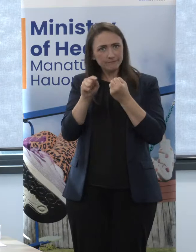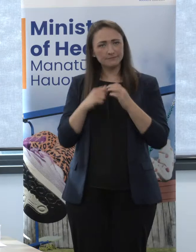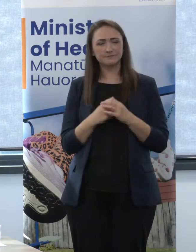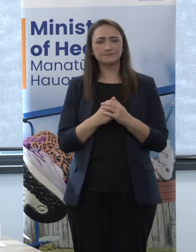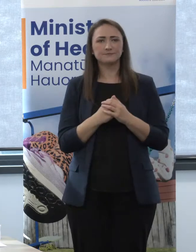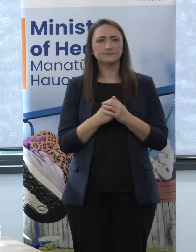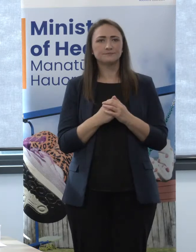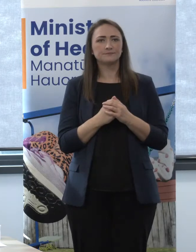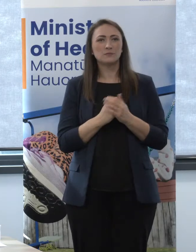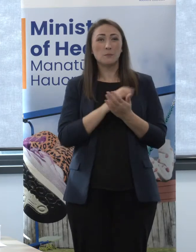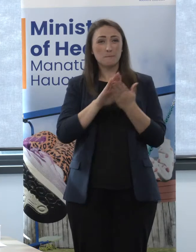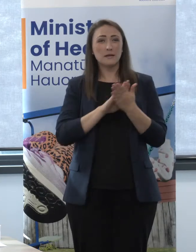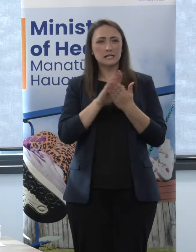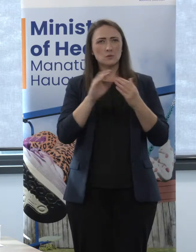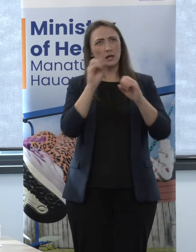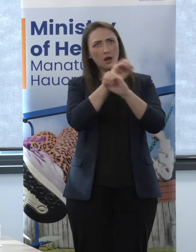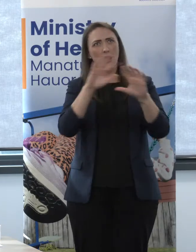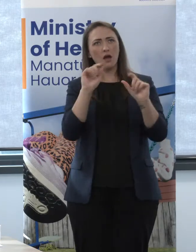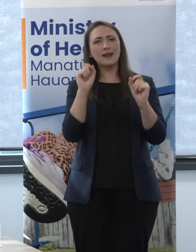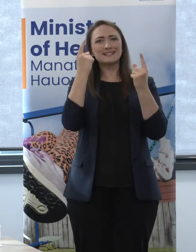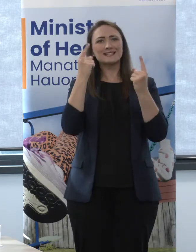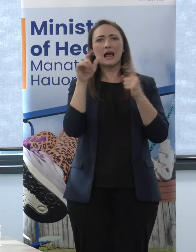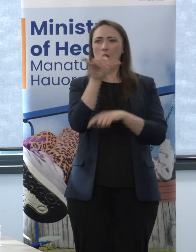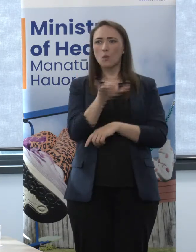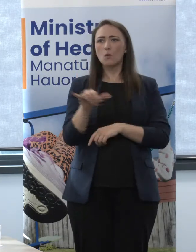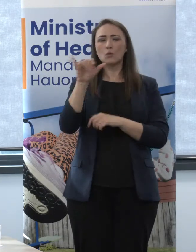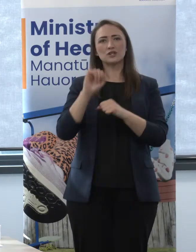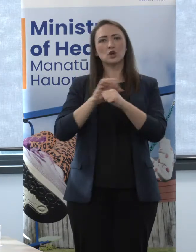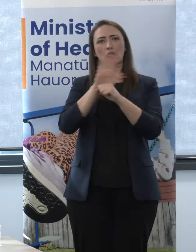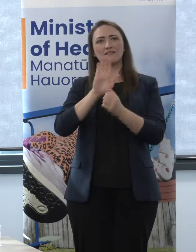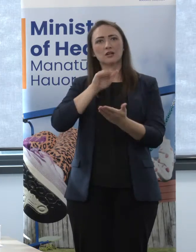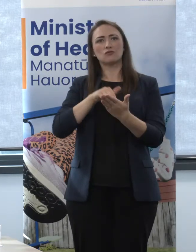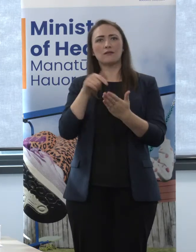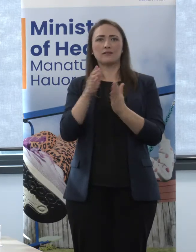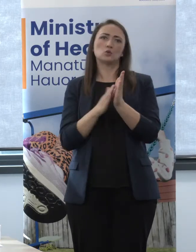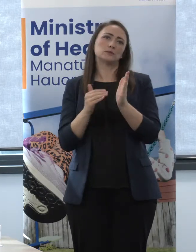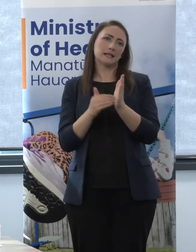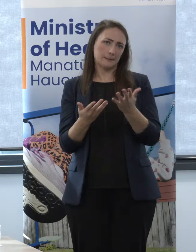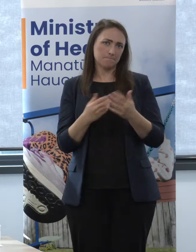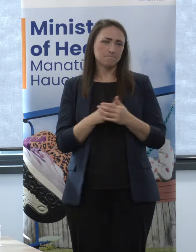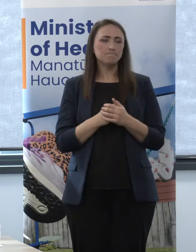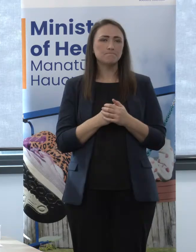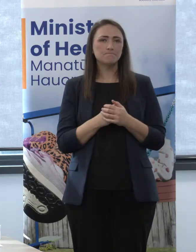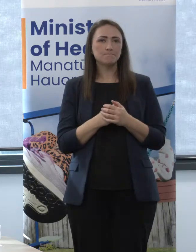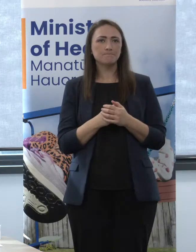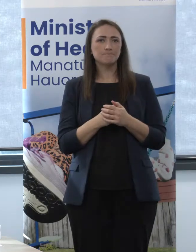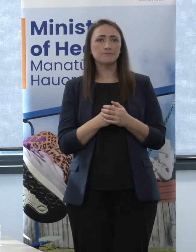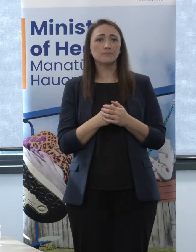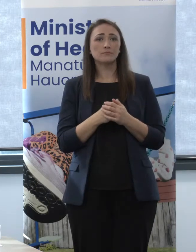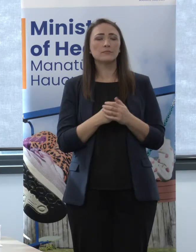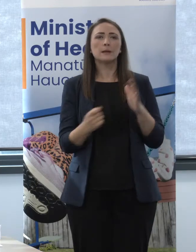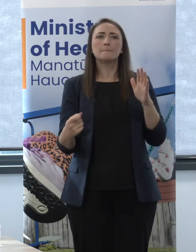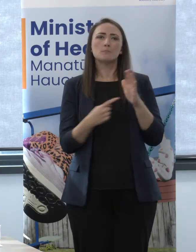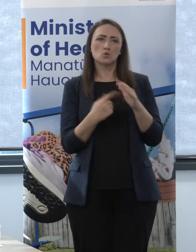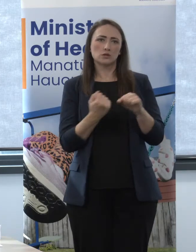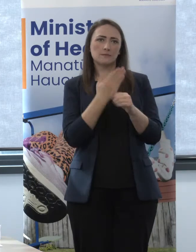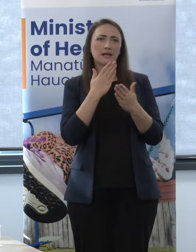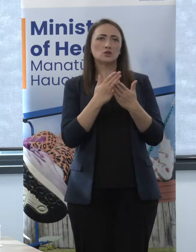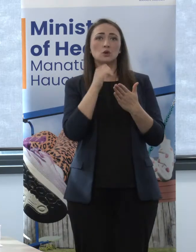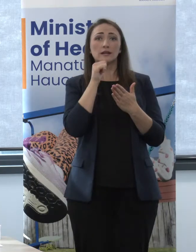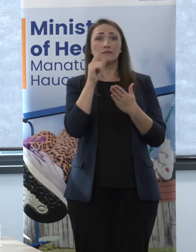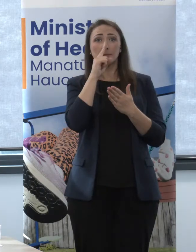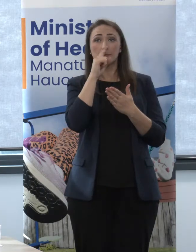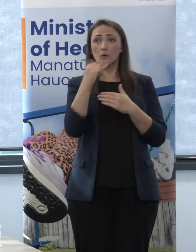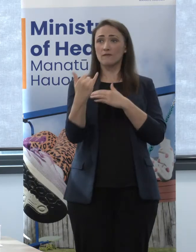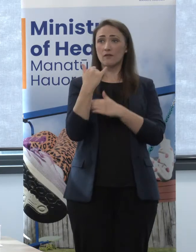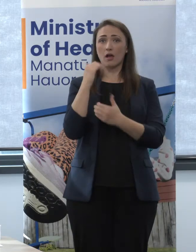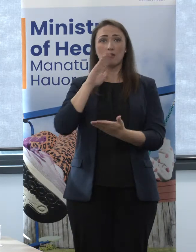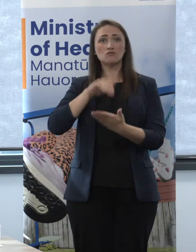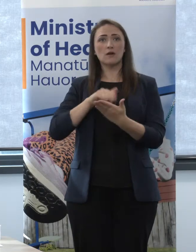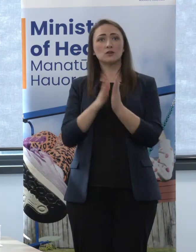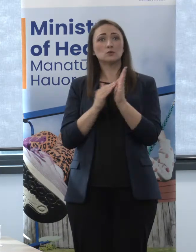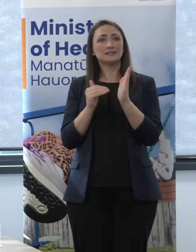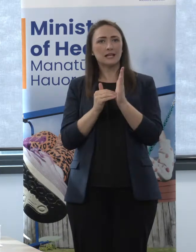information on the variants are